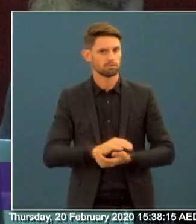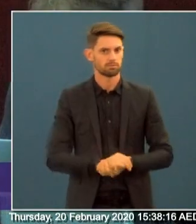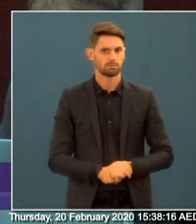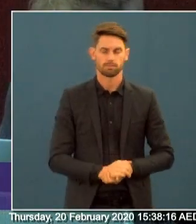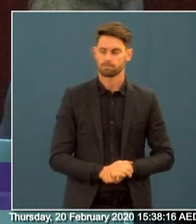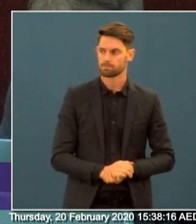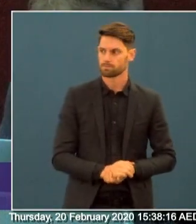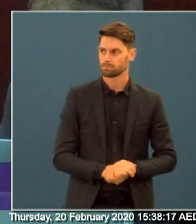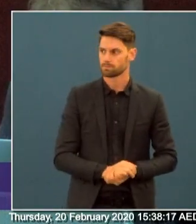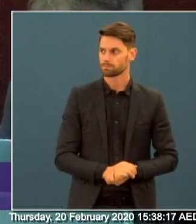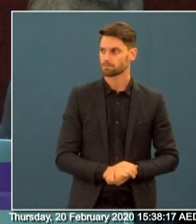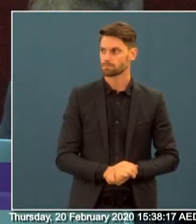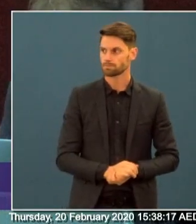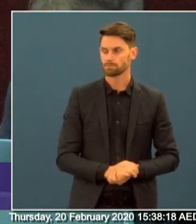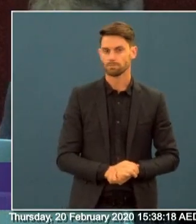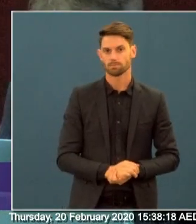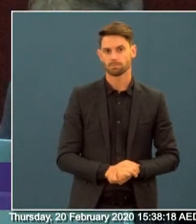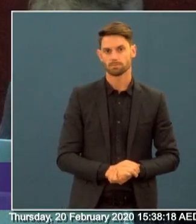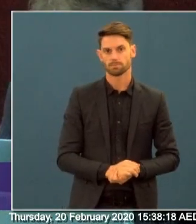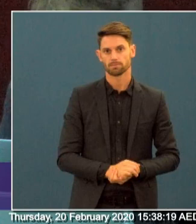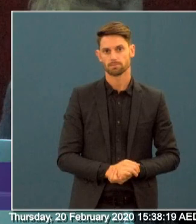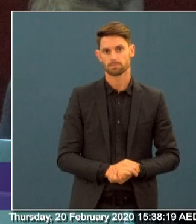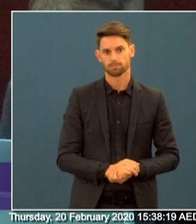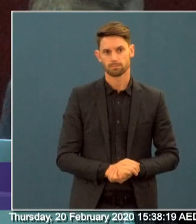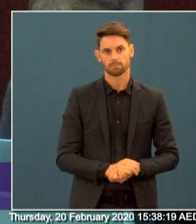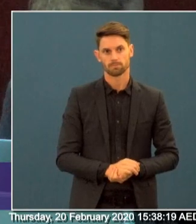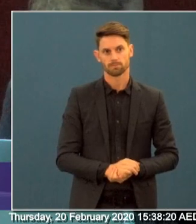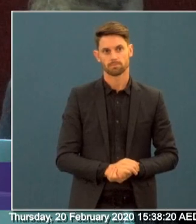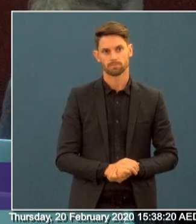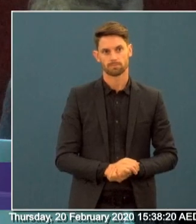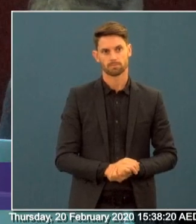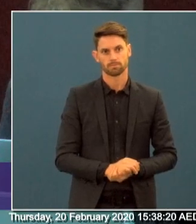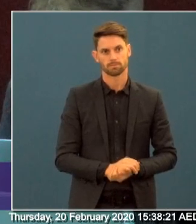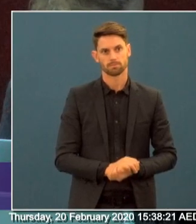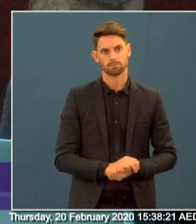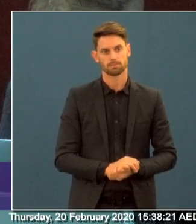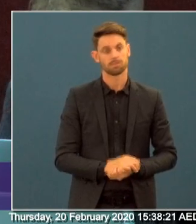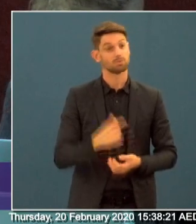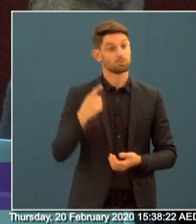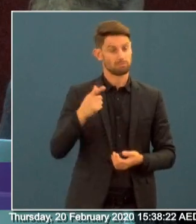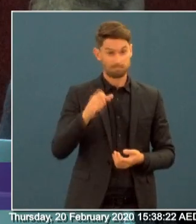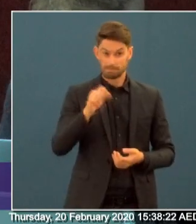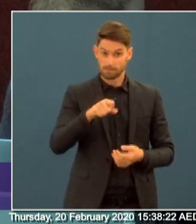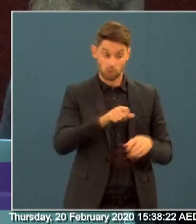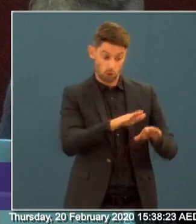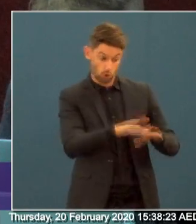And, given that there are particular risks attendant upon a person transitioning from paediatric care to adult services,